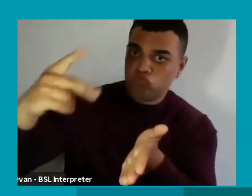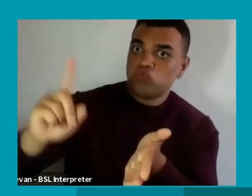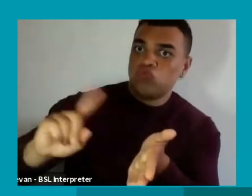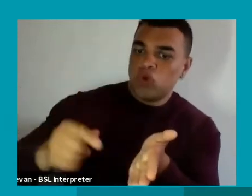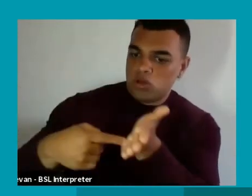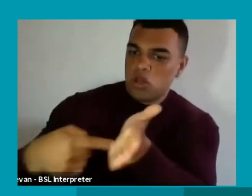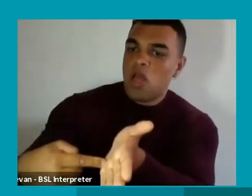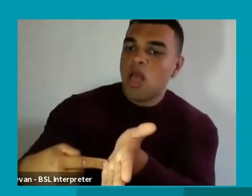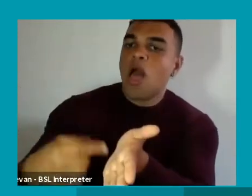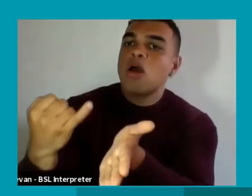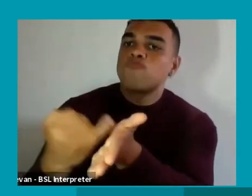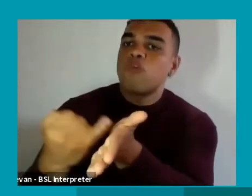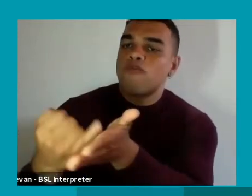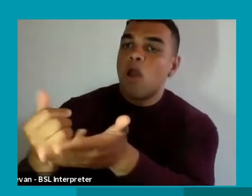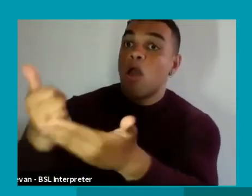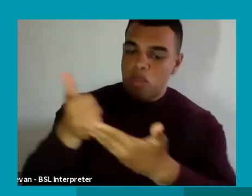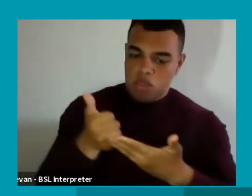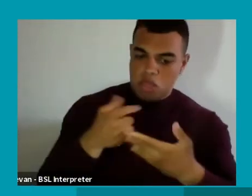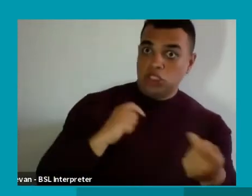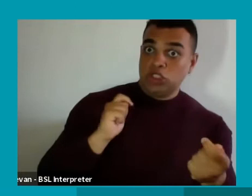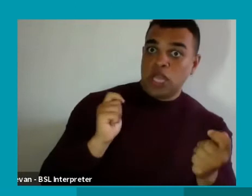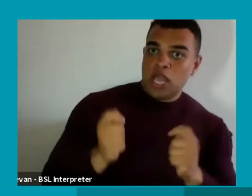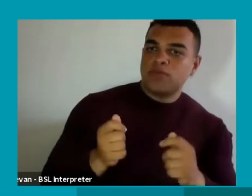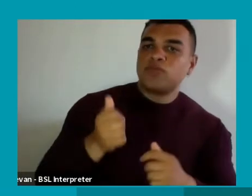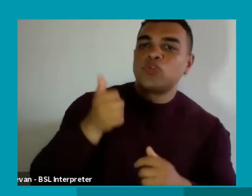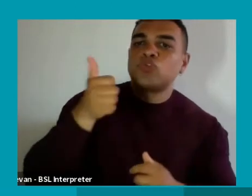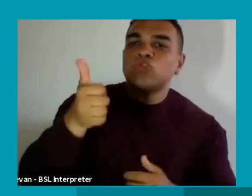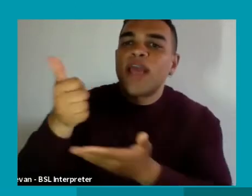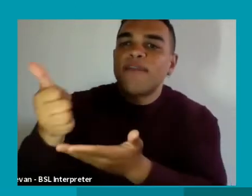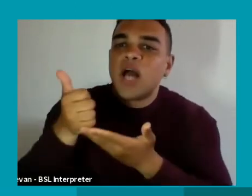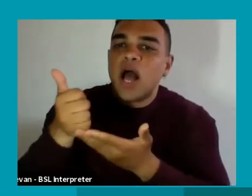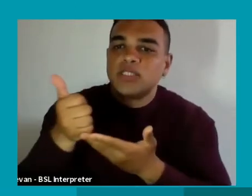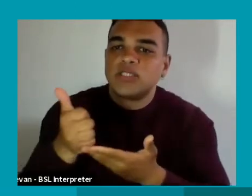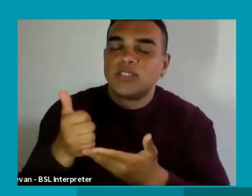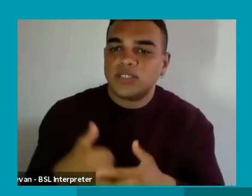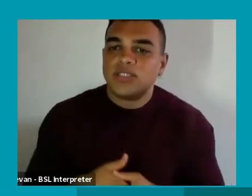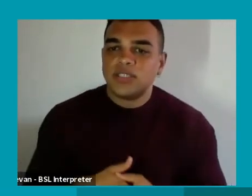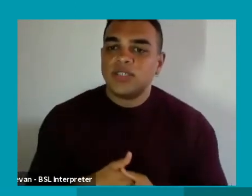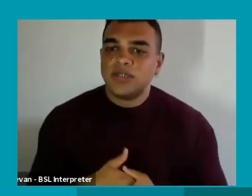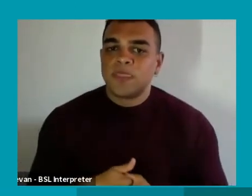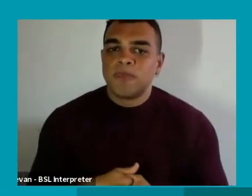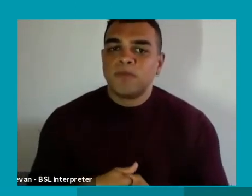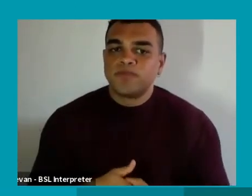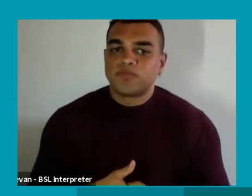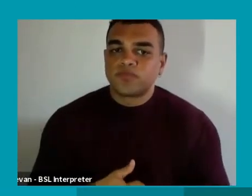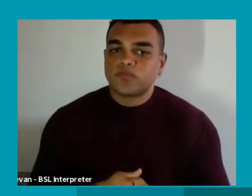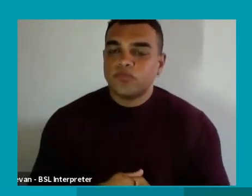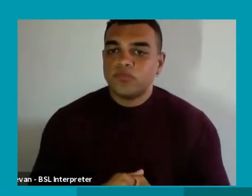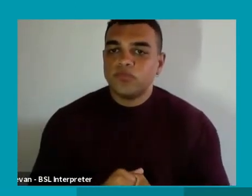and spelling will sometimes make mistakes. It's always good advice to have somebody else look it over and give it a final tick box so that you know